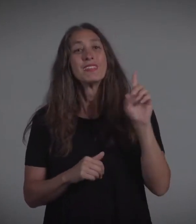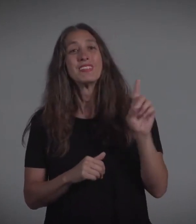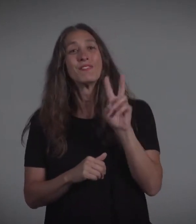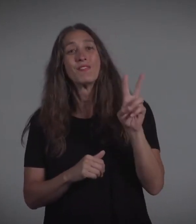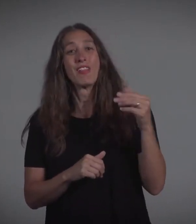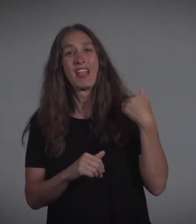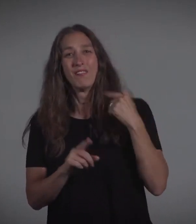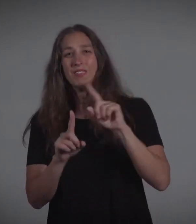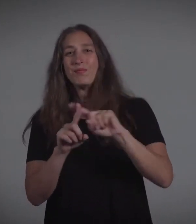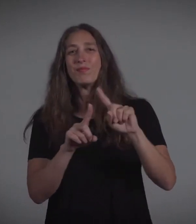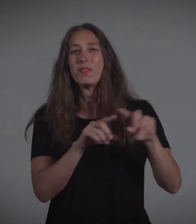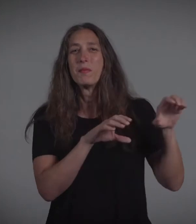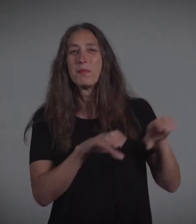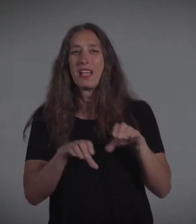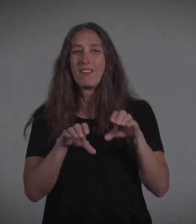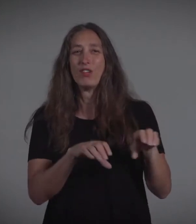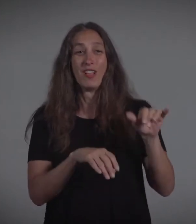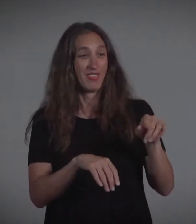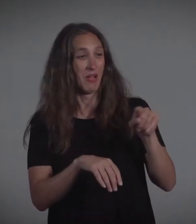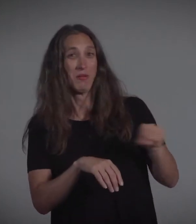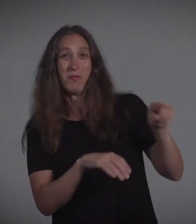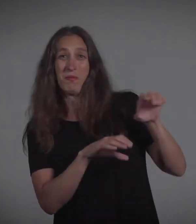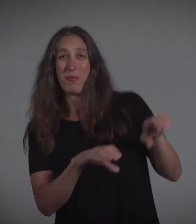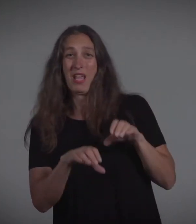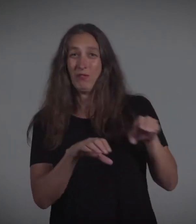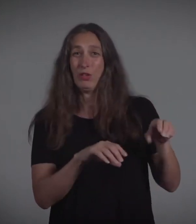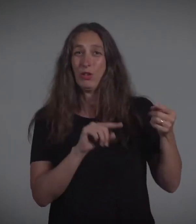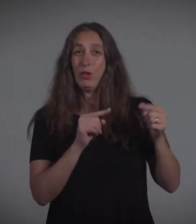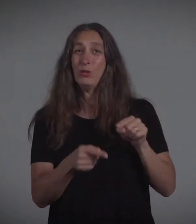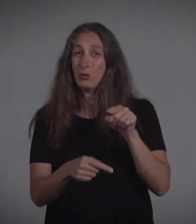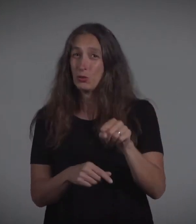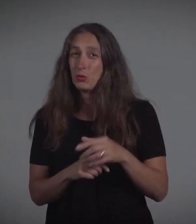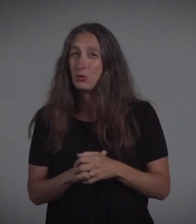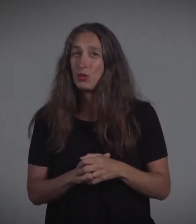There are many DV behaviors that can hurt someone.